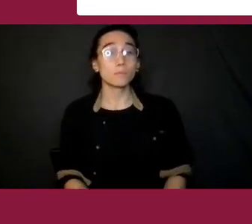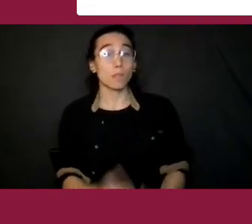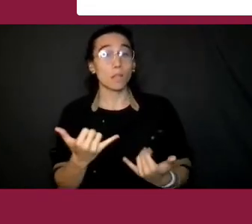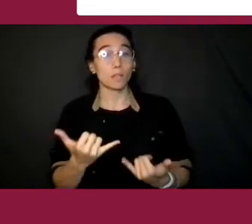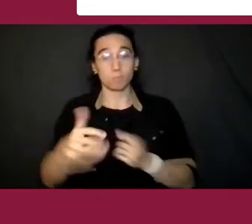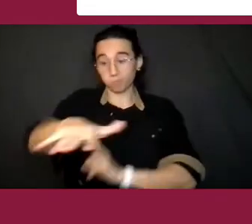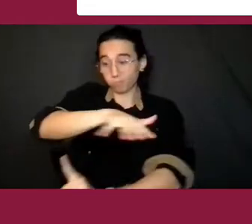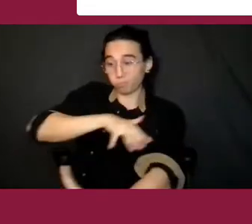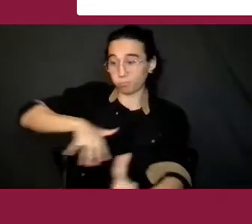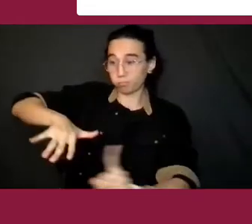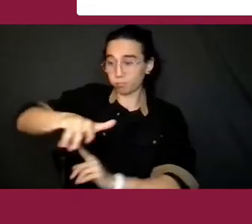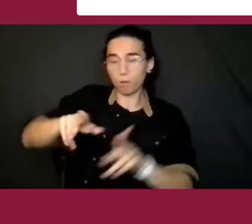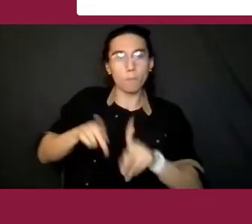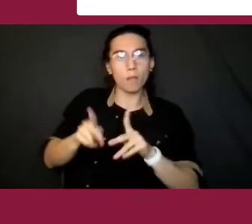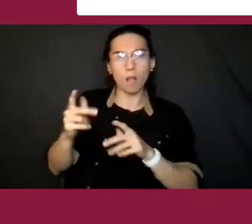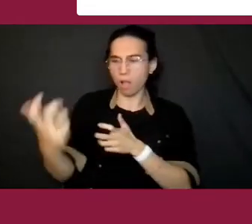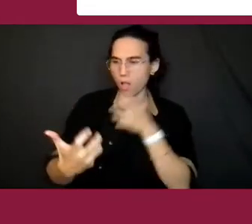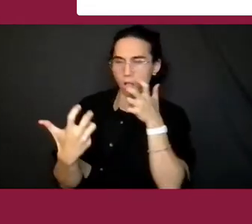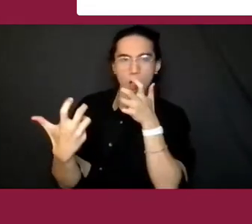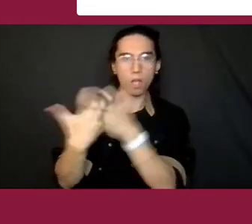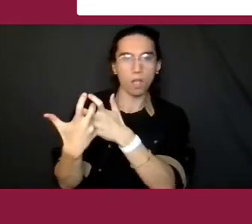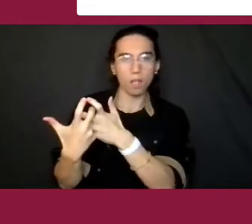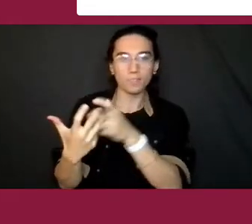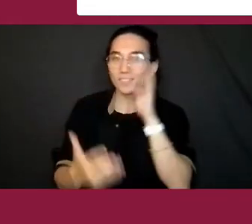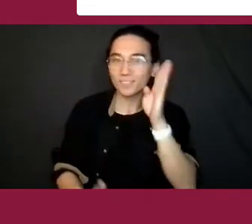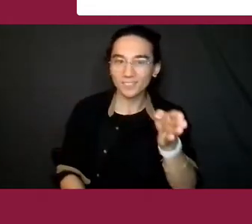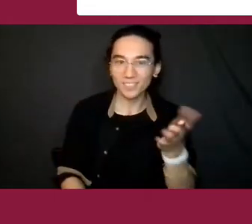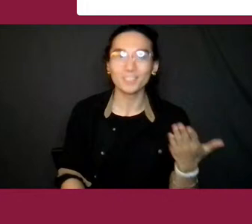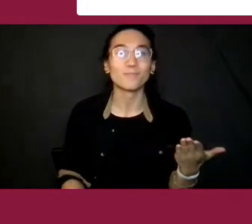and their overall happiness levels remain stable